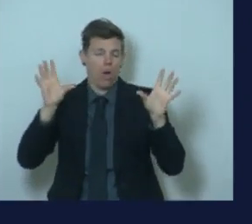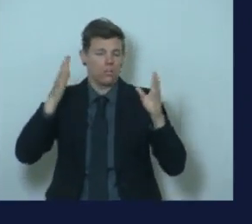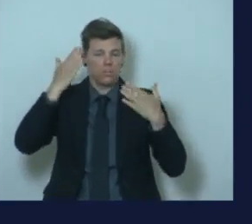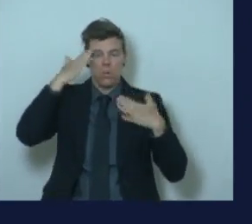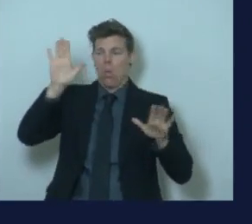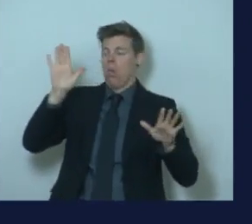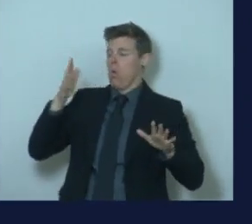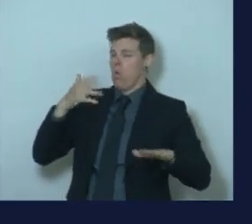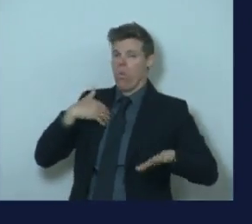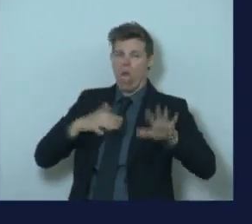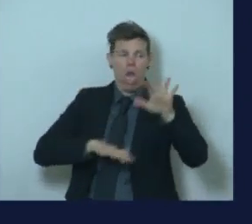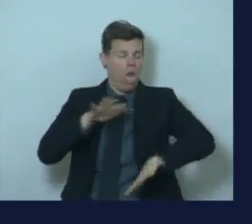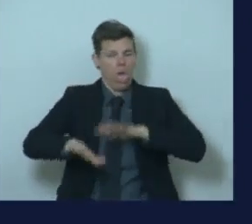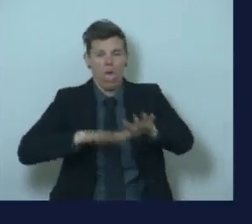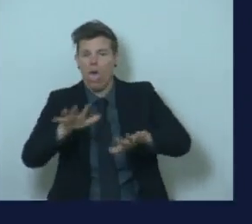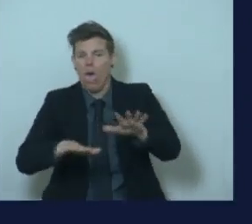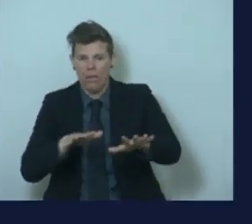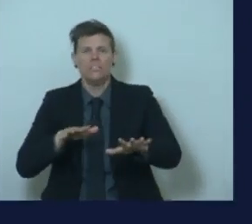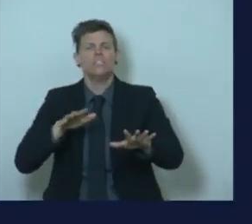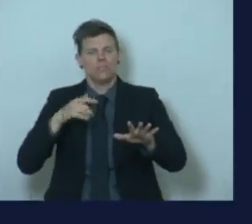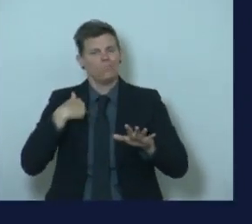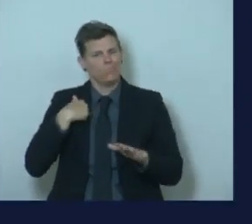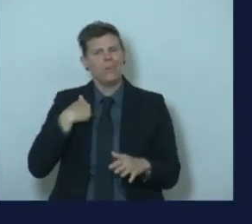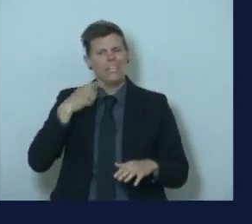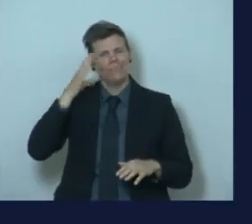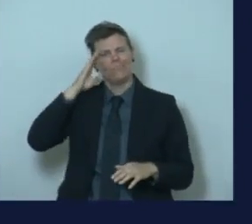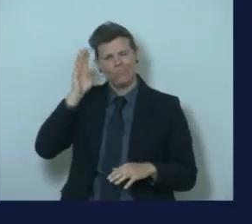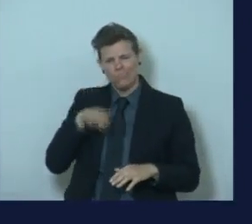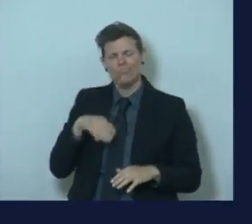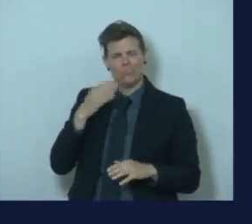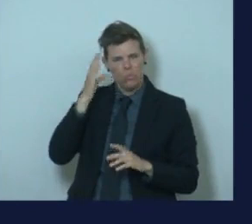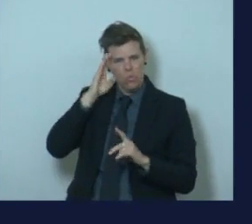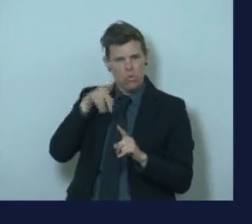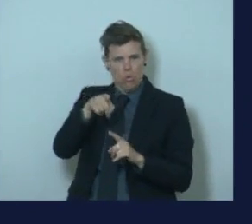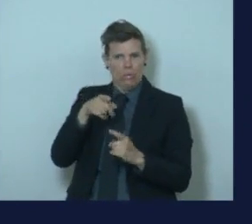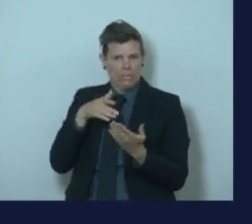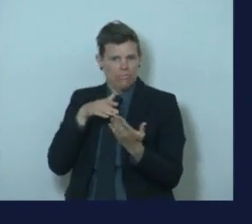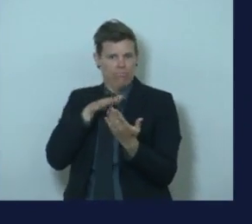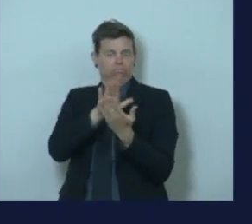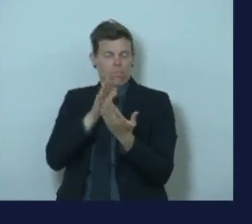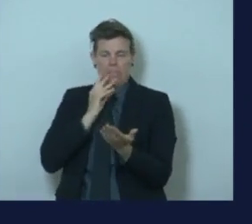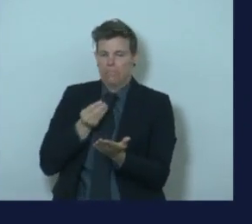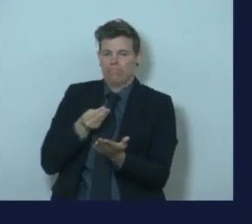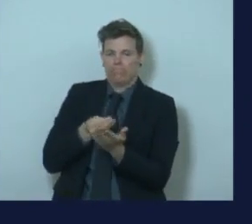THE FEELING LIKE WE HAVE NO NEW NORMAL?